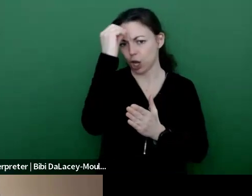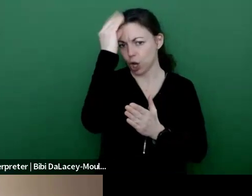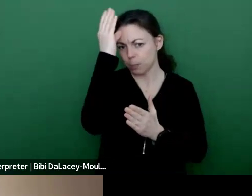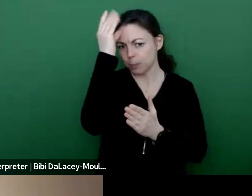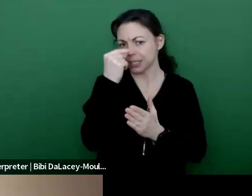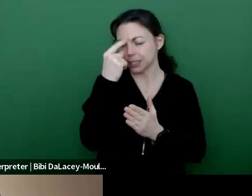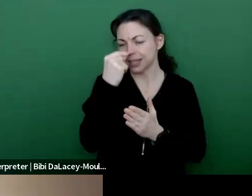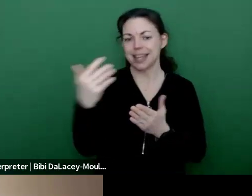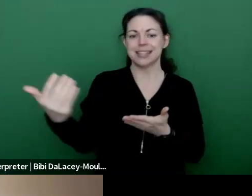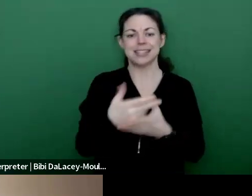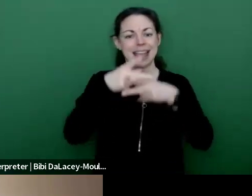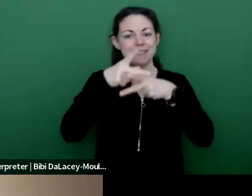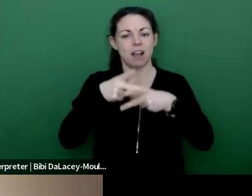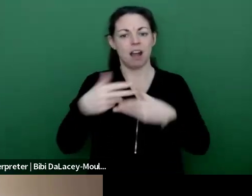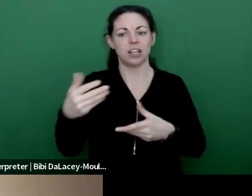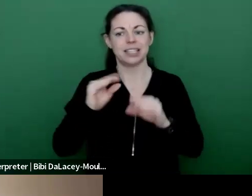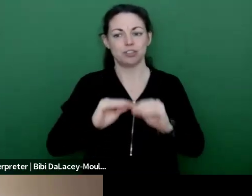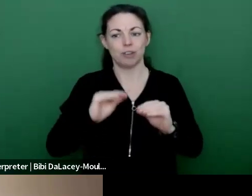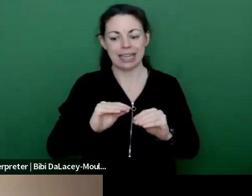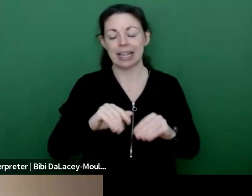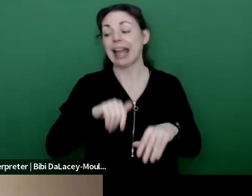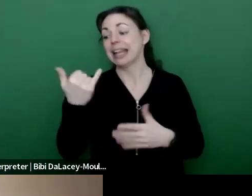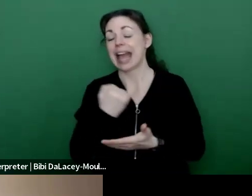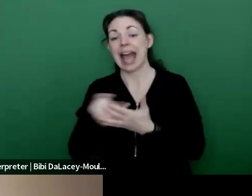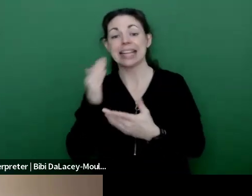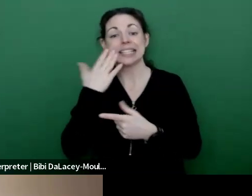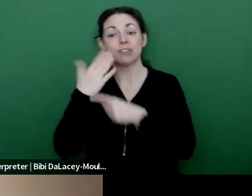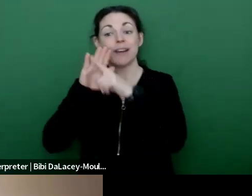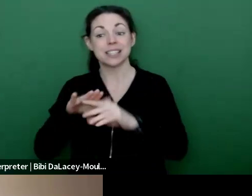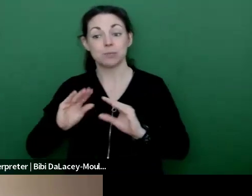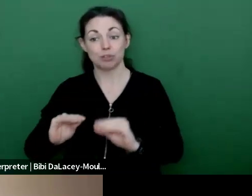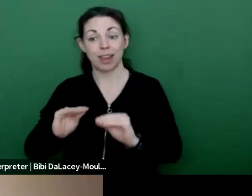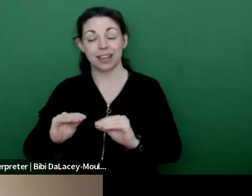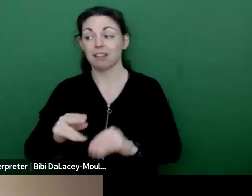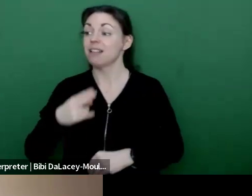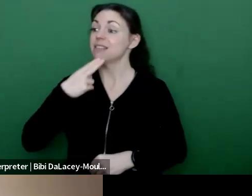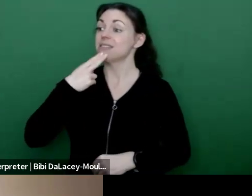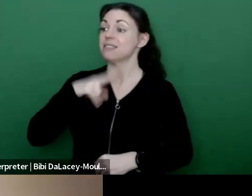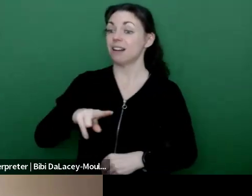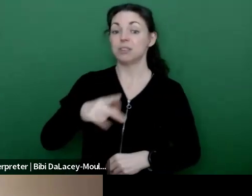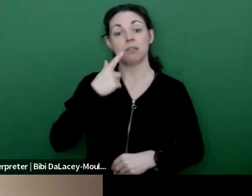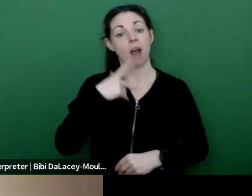to, for instance, anti-racism training. This afternoon, I'm gonna be delivering to a public sector body disability